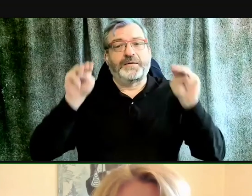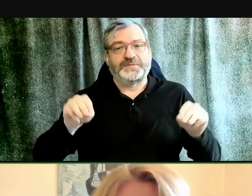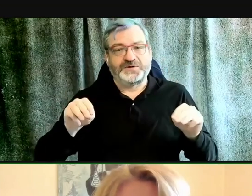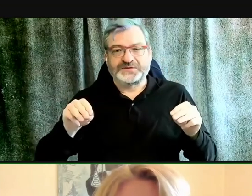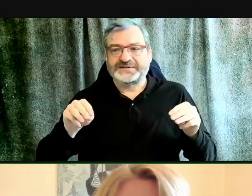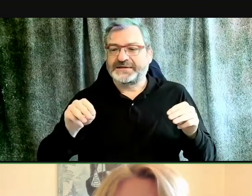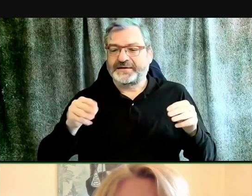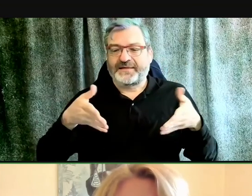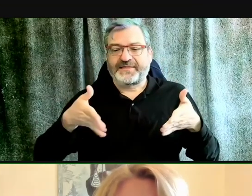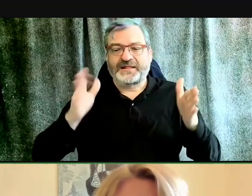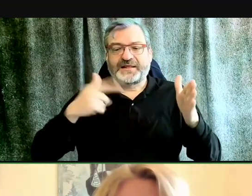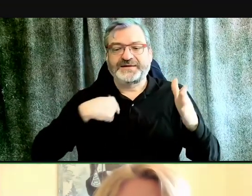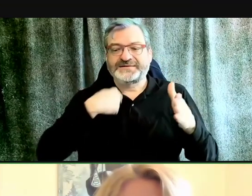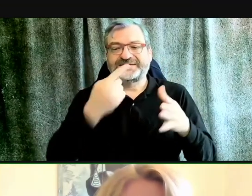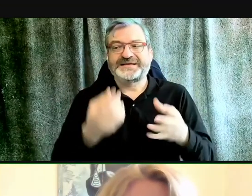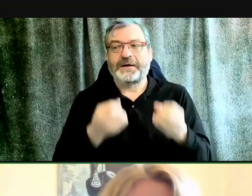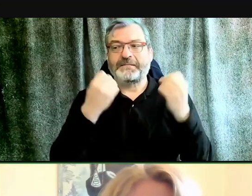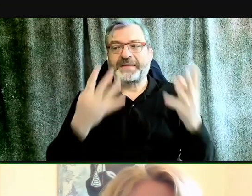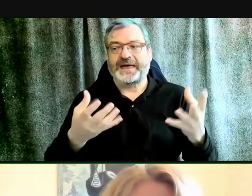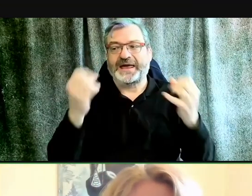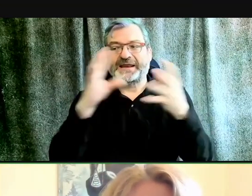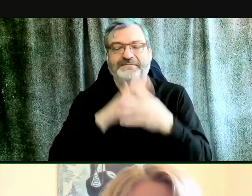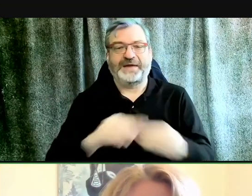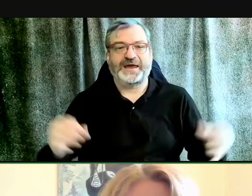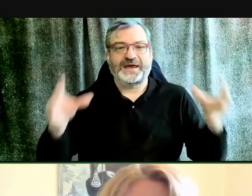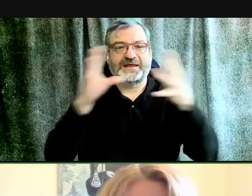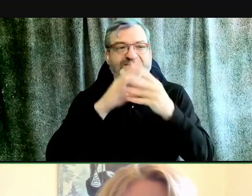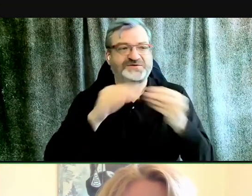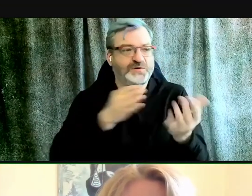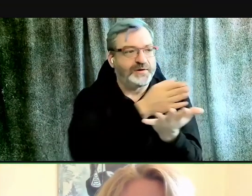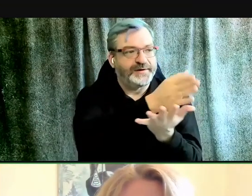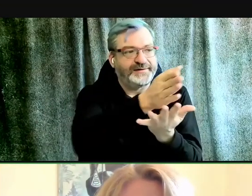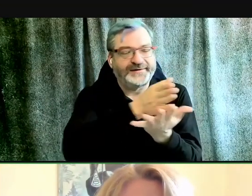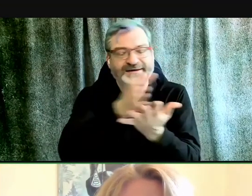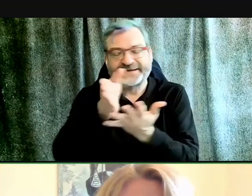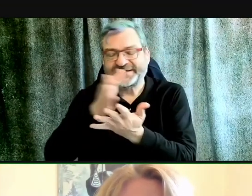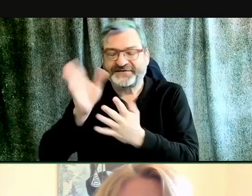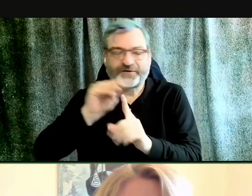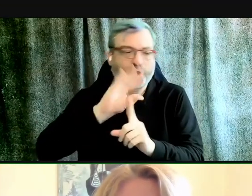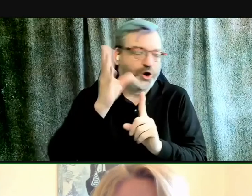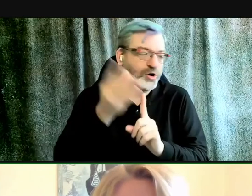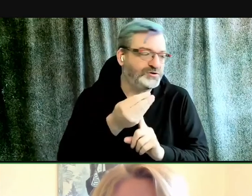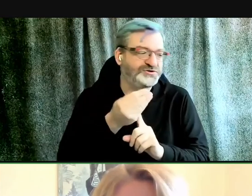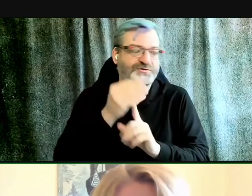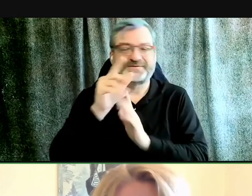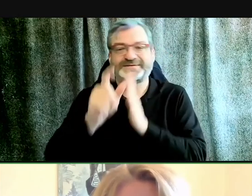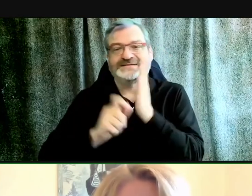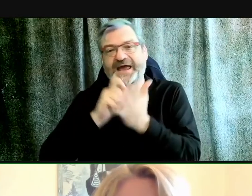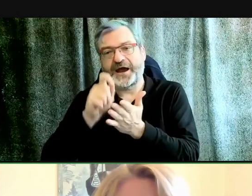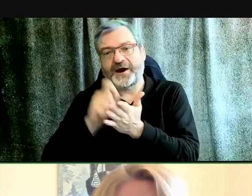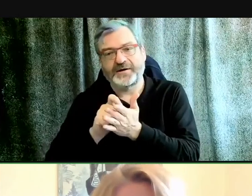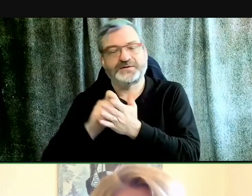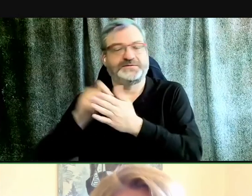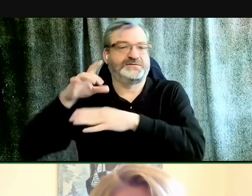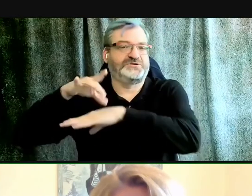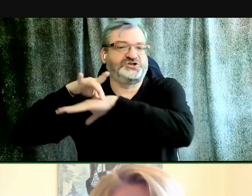many stories across different cultures, eras, and geographies. And one of the beauties of this is that it